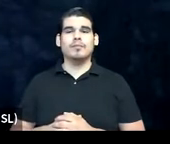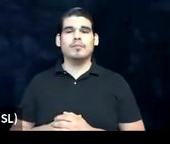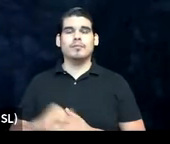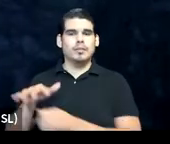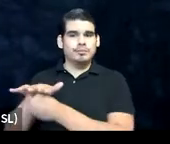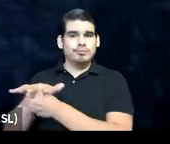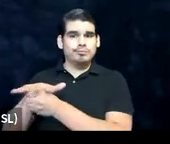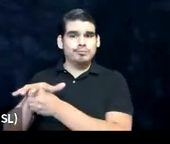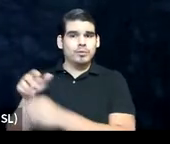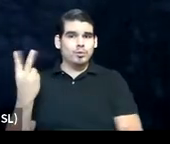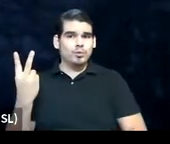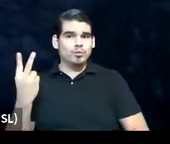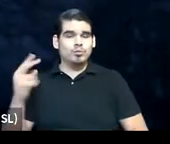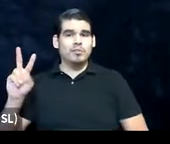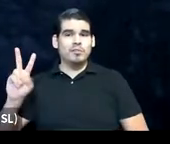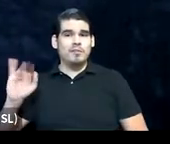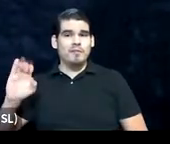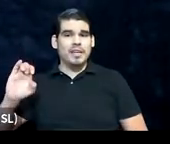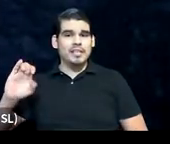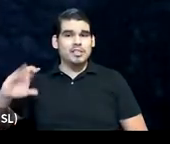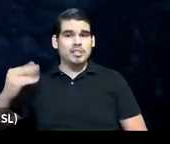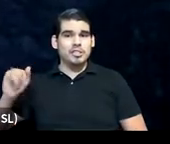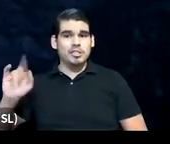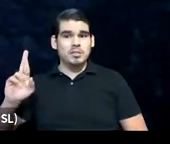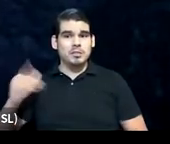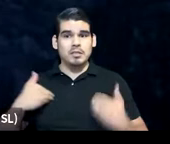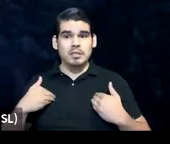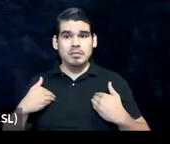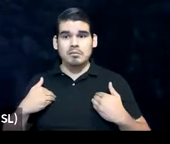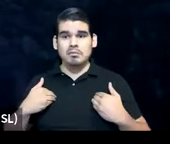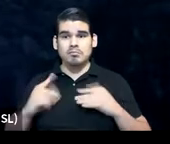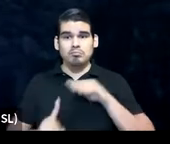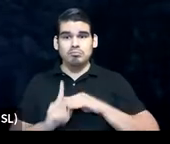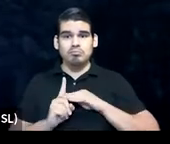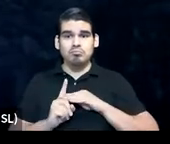Jenn Galinto I'm the vice chair of Region two and in my group. It was very interesting to hear